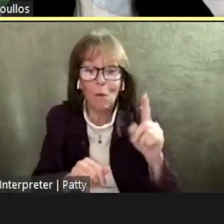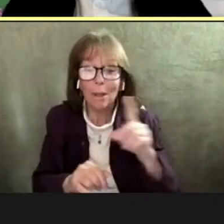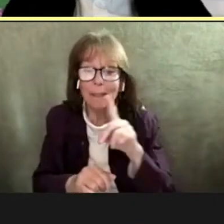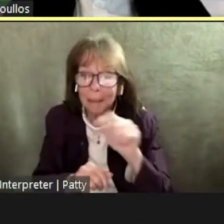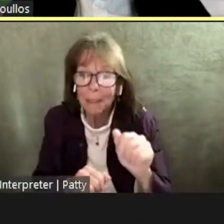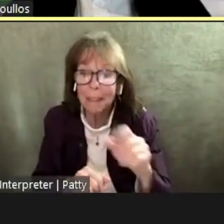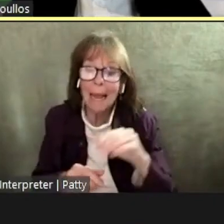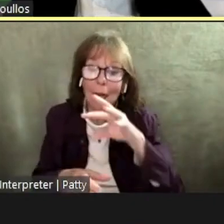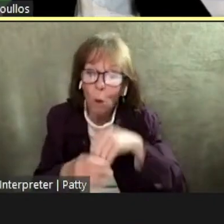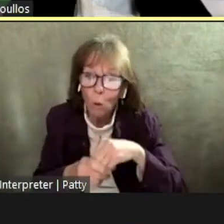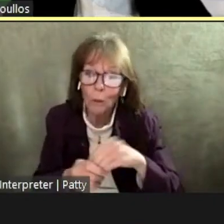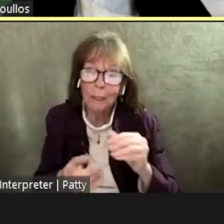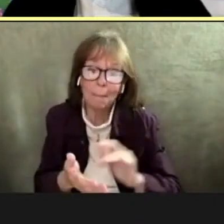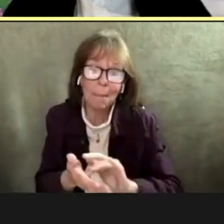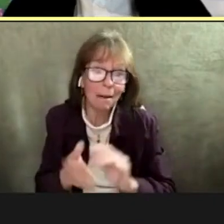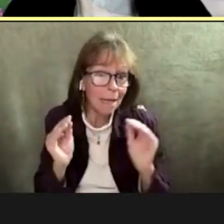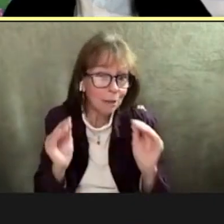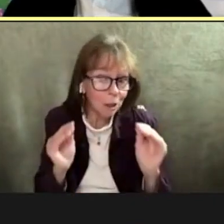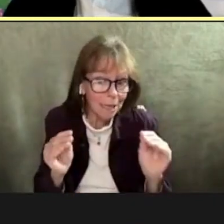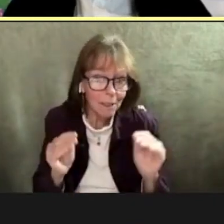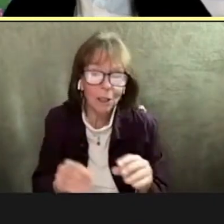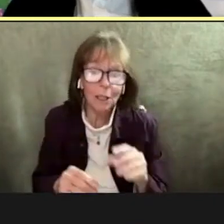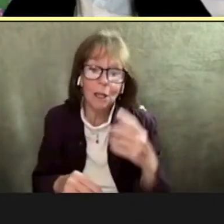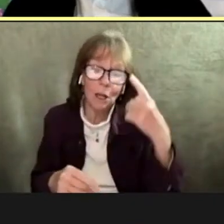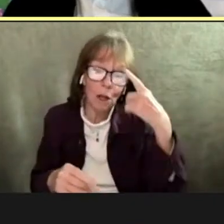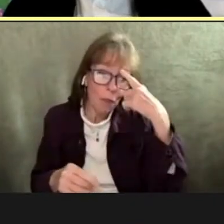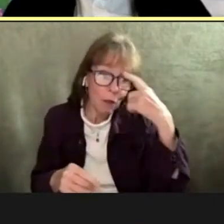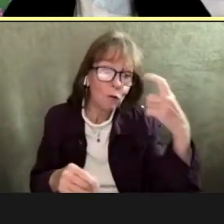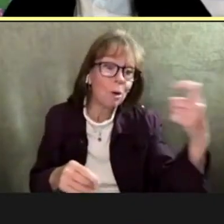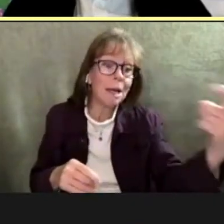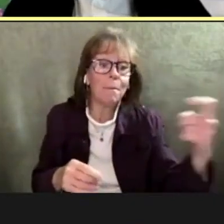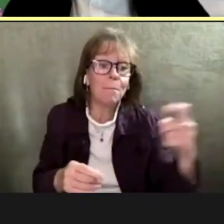DREAM Research Rounds, the Research Lab, and DIGME.